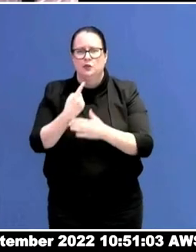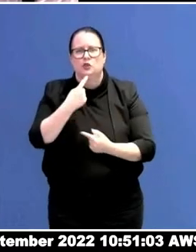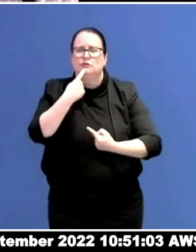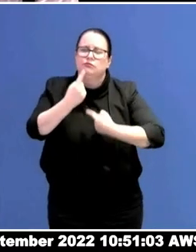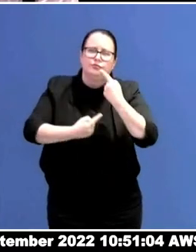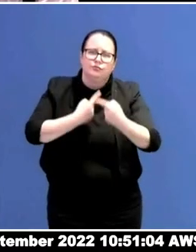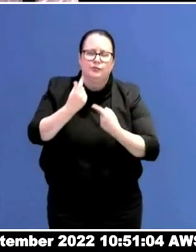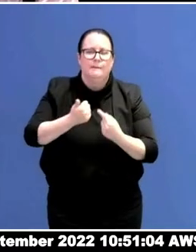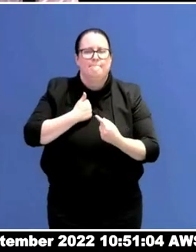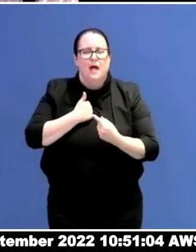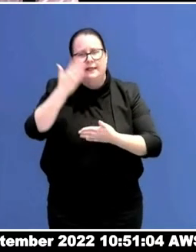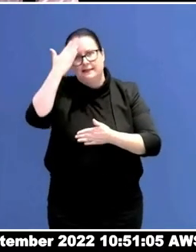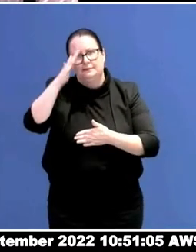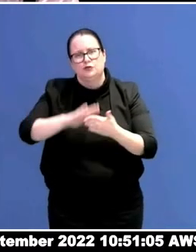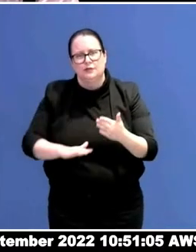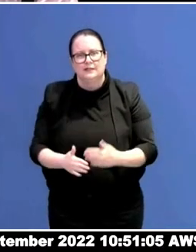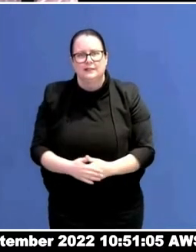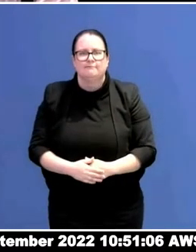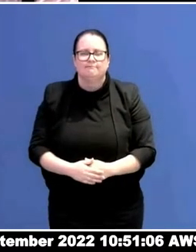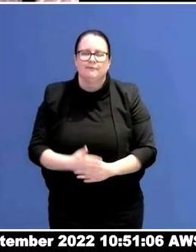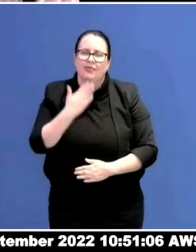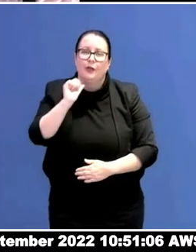Thank you, Terry. For your time too.